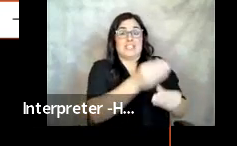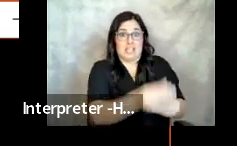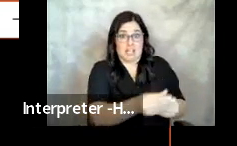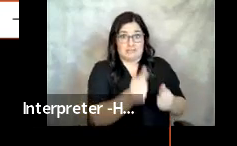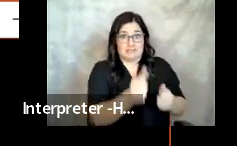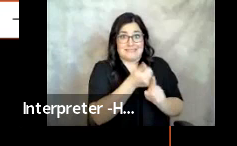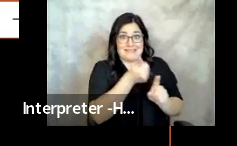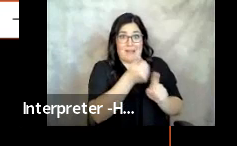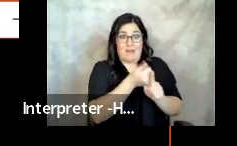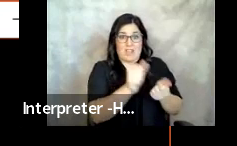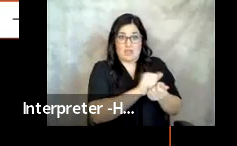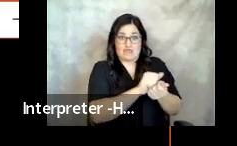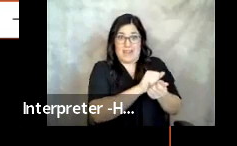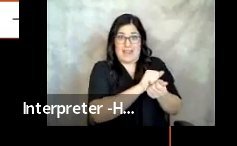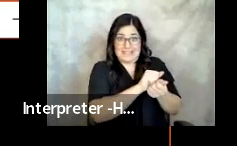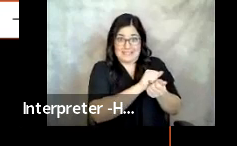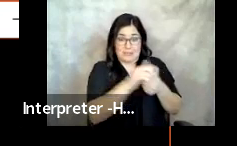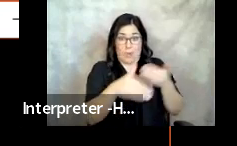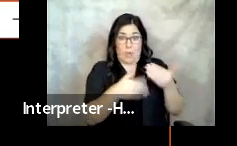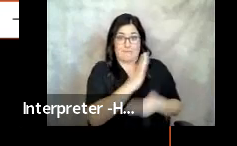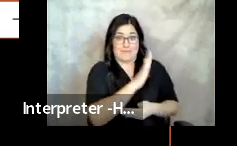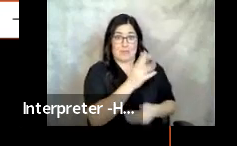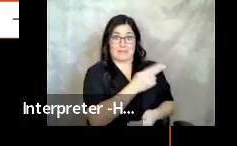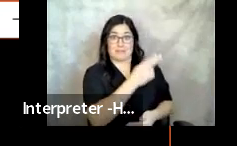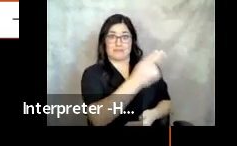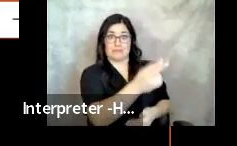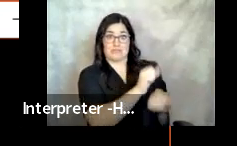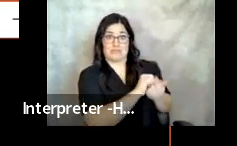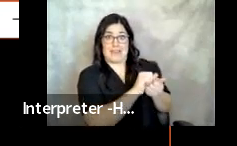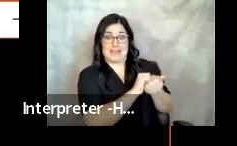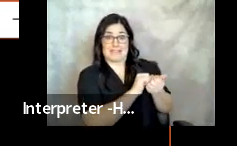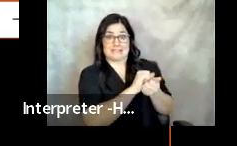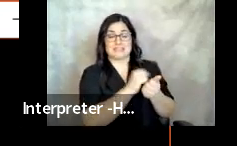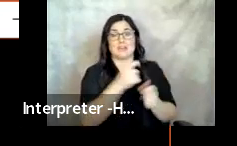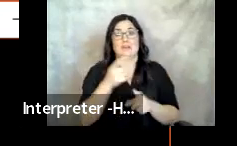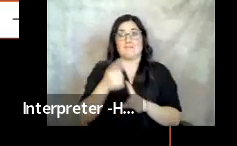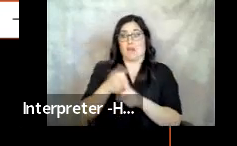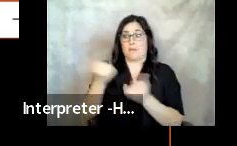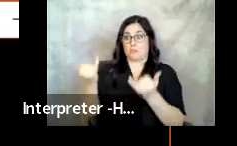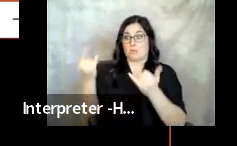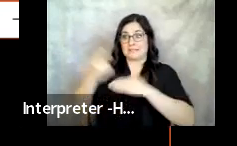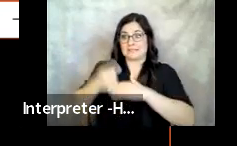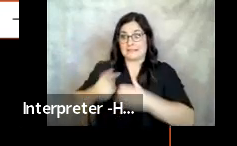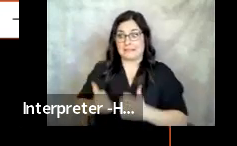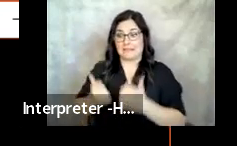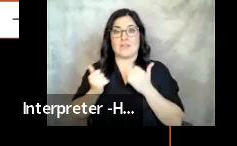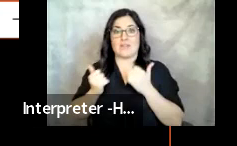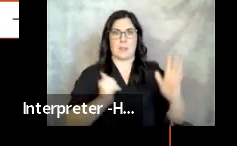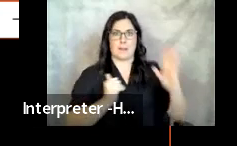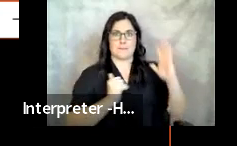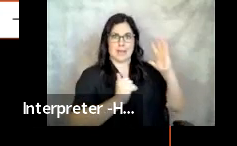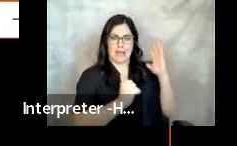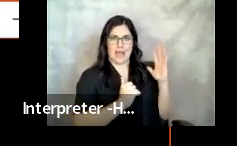Of Native Americans, erases them from our present and erases them from the past, or puts them in the past in a way